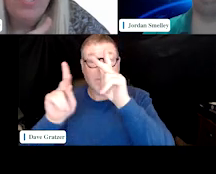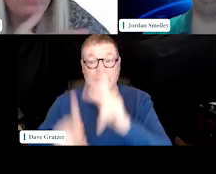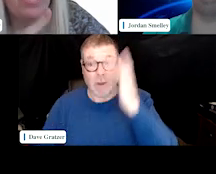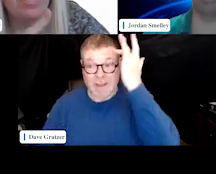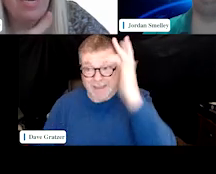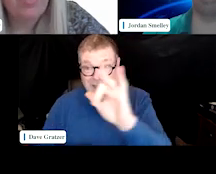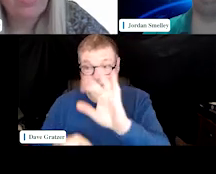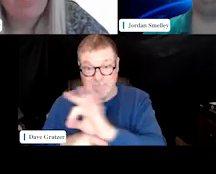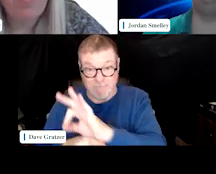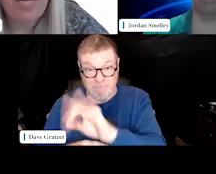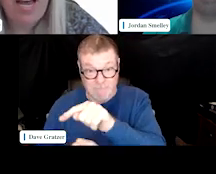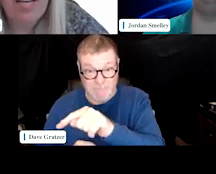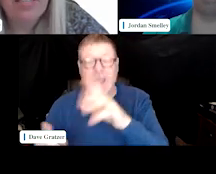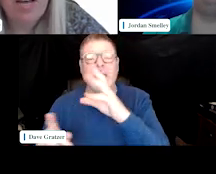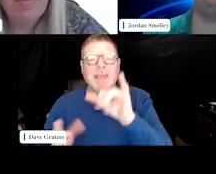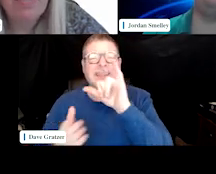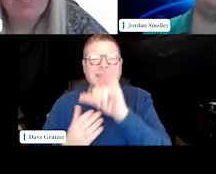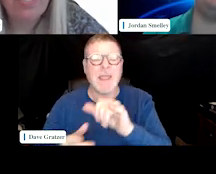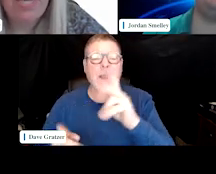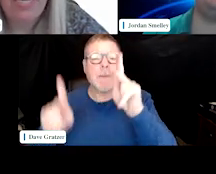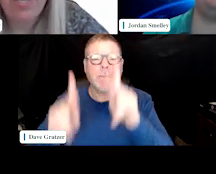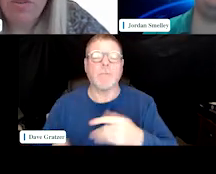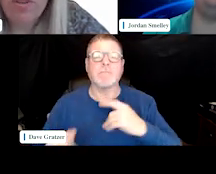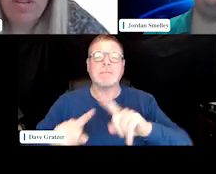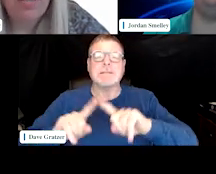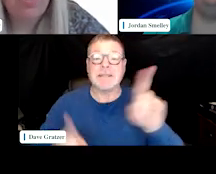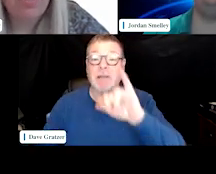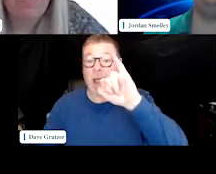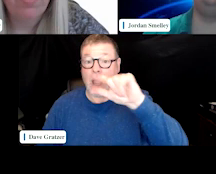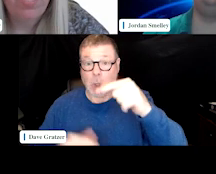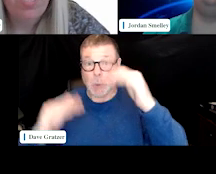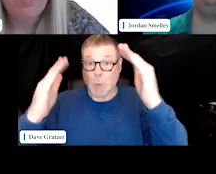what you're seeing there is someone that has a different IQ at a certain level,